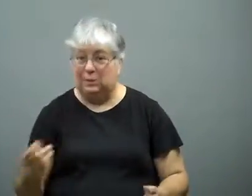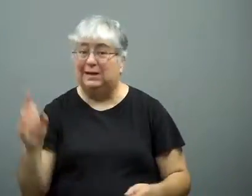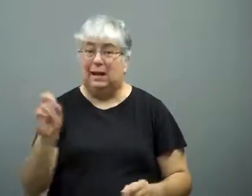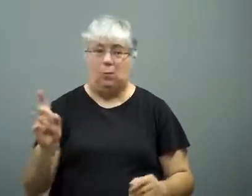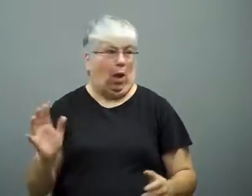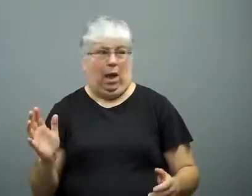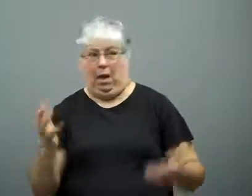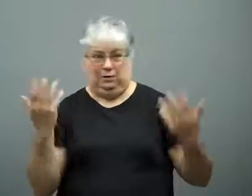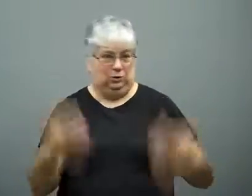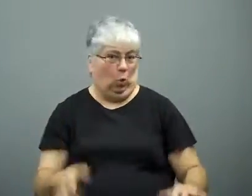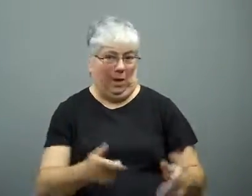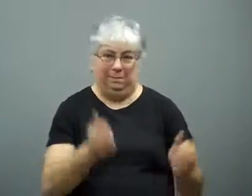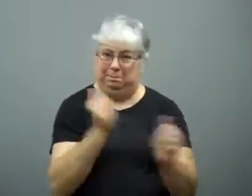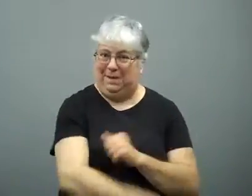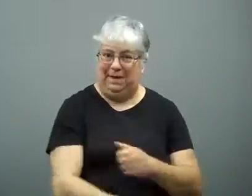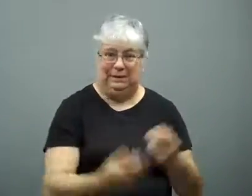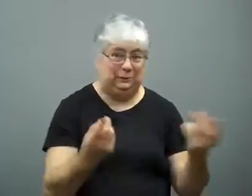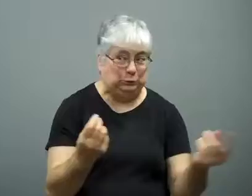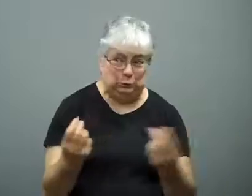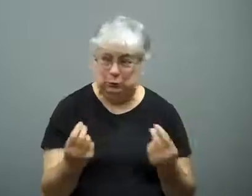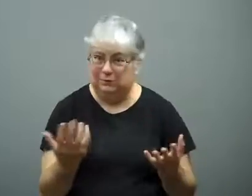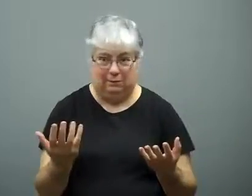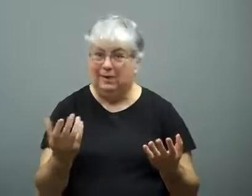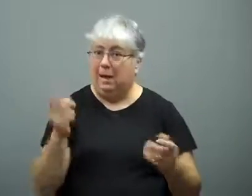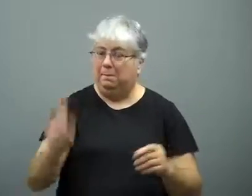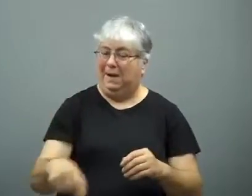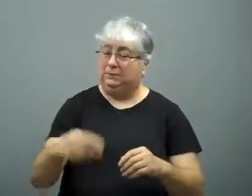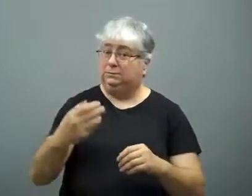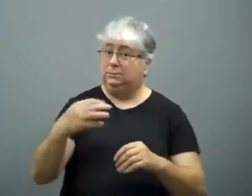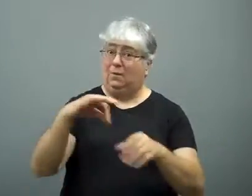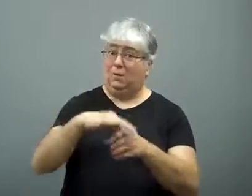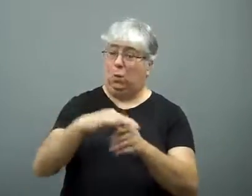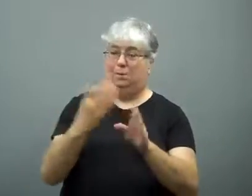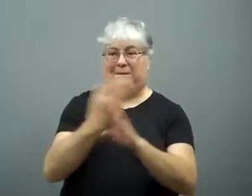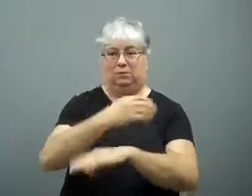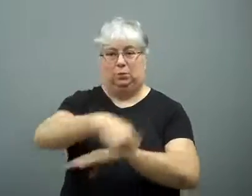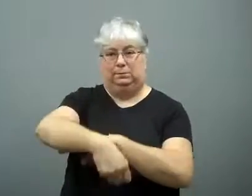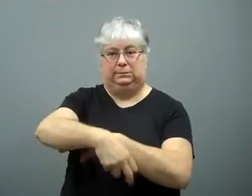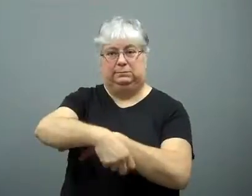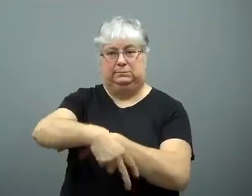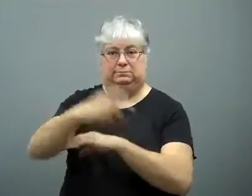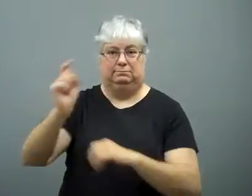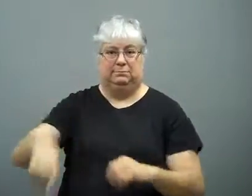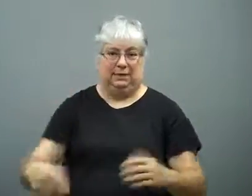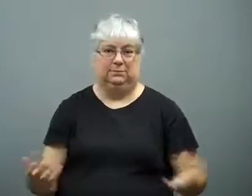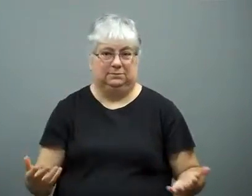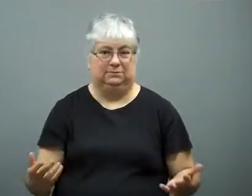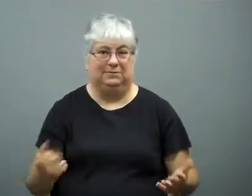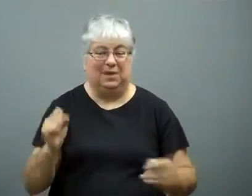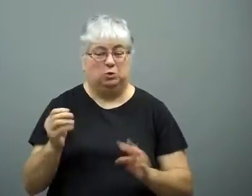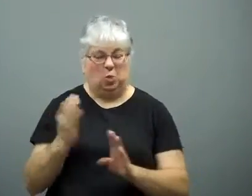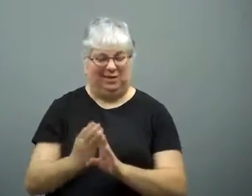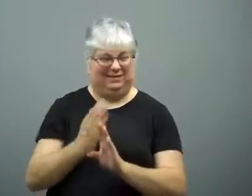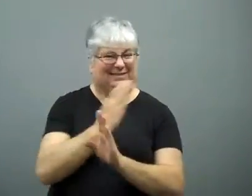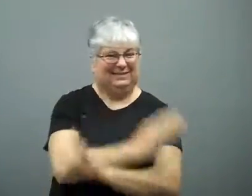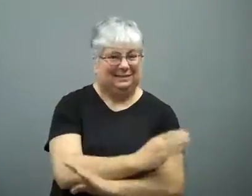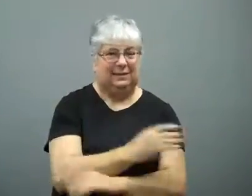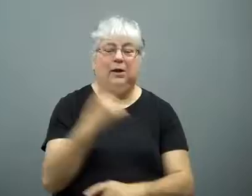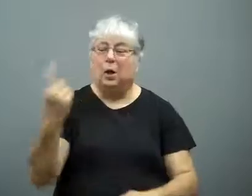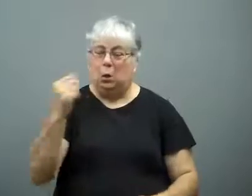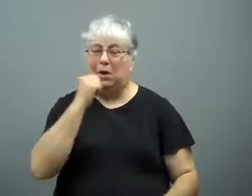The Democrats didn't want this bill to pass.